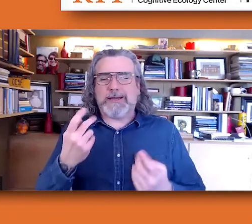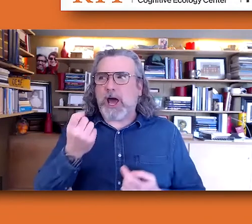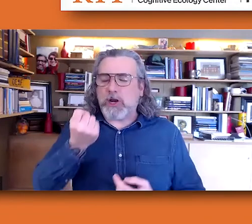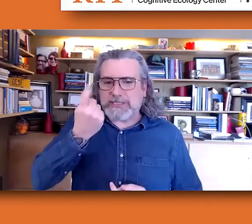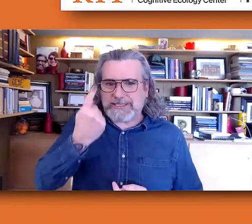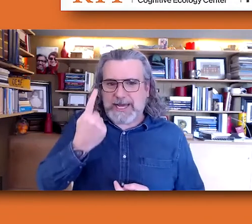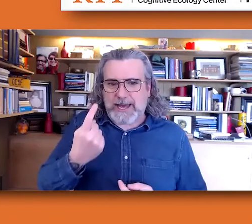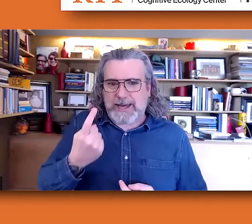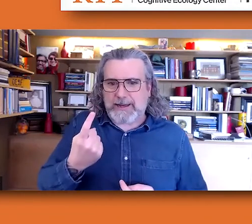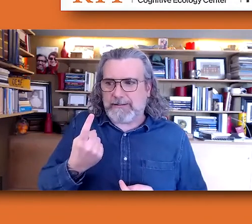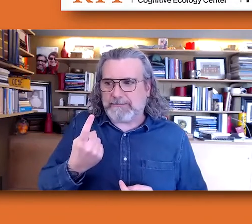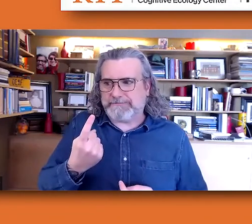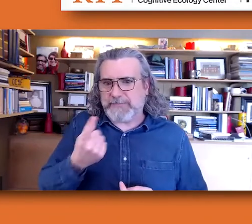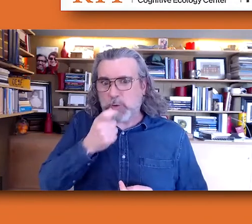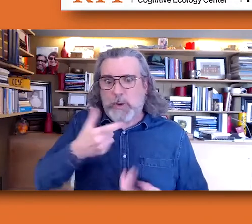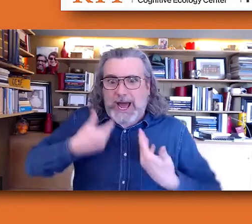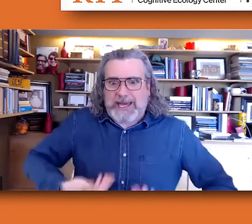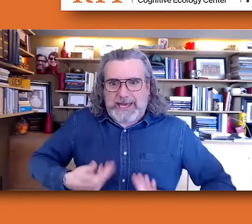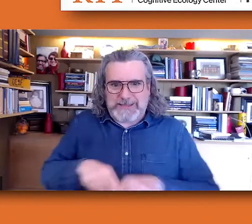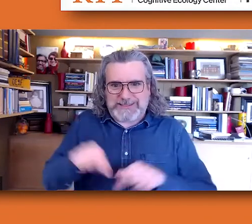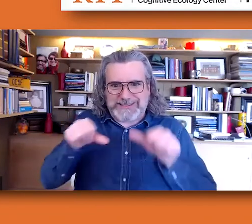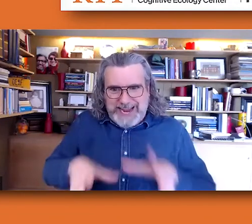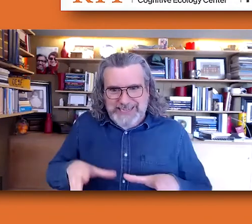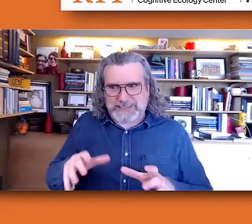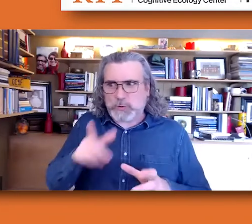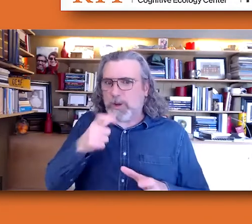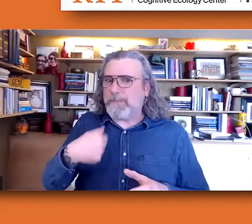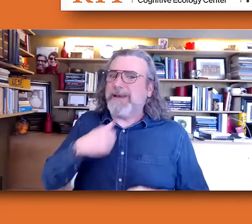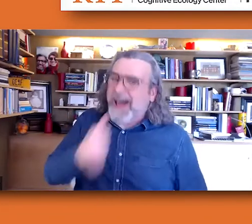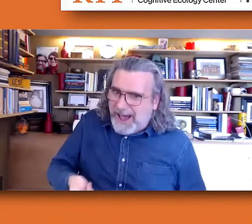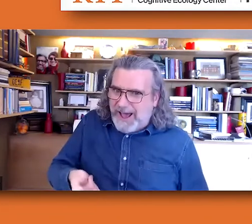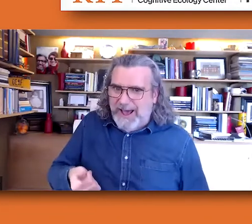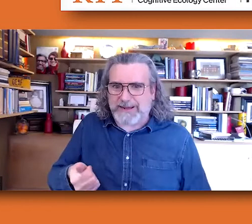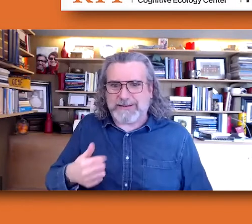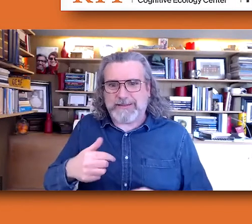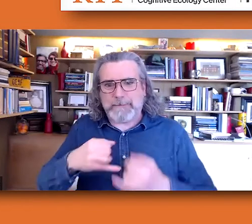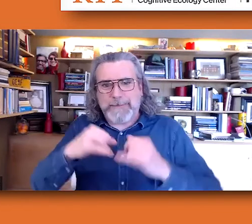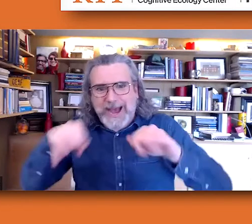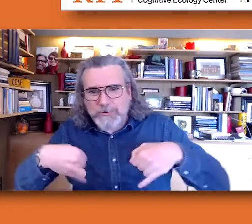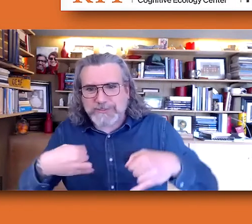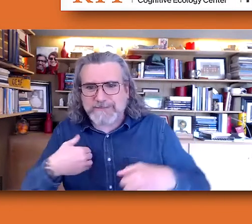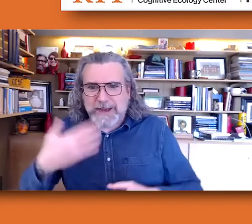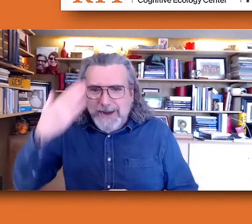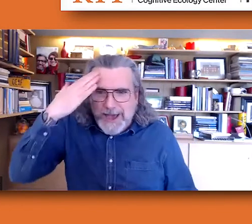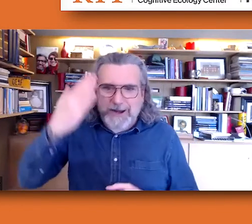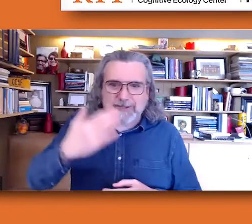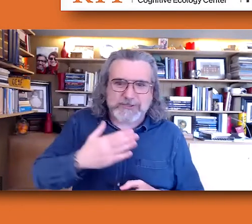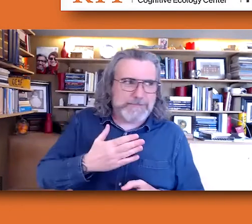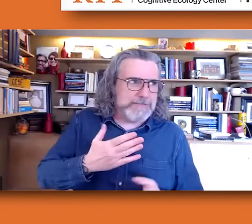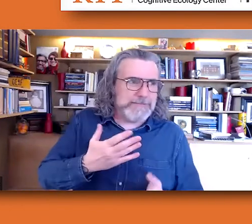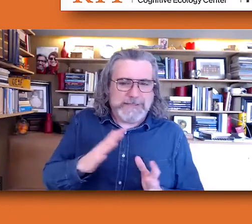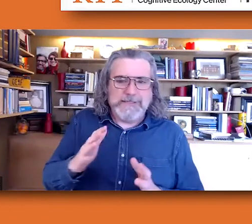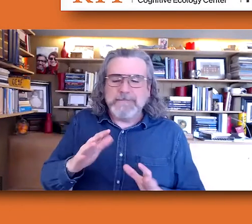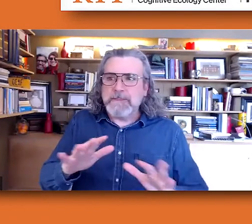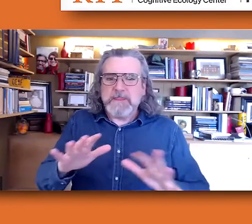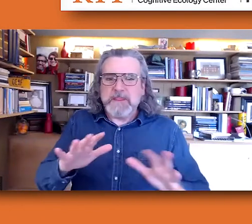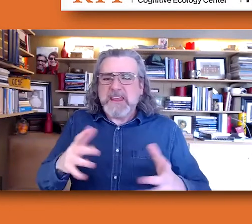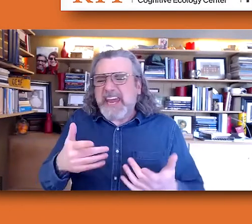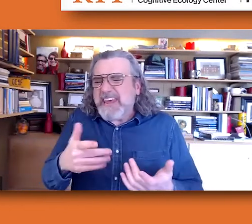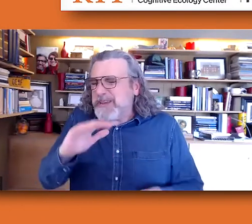until I started working with VL2. Then I started to kind of get an understanding of who I am and who I'm not.